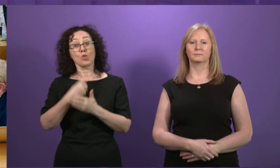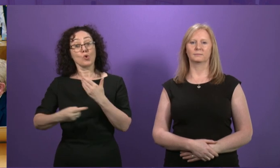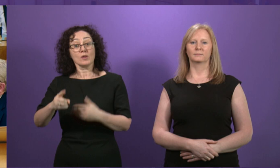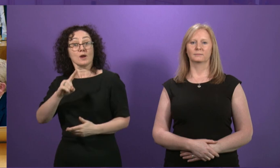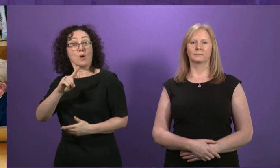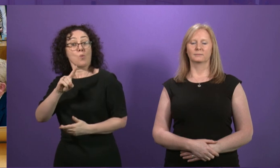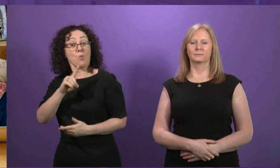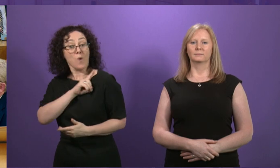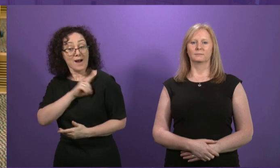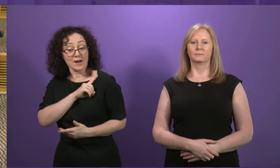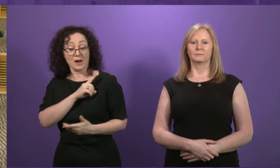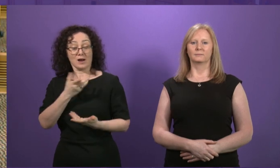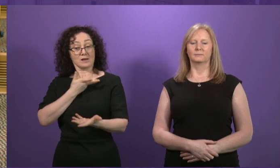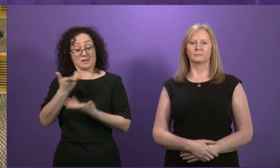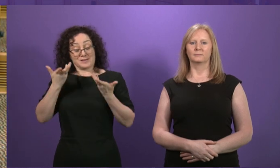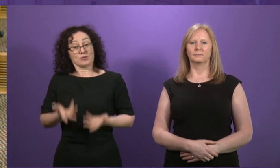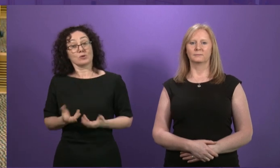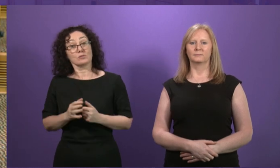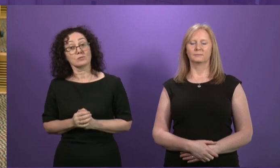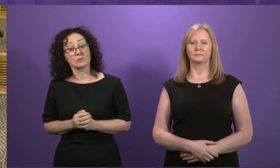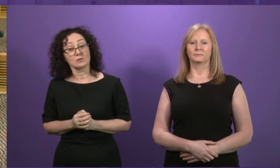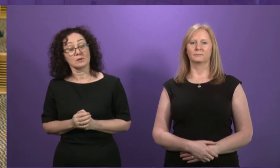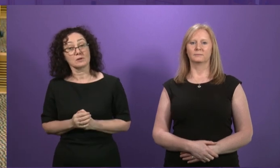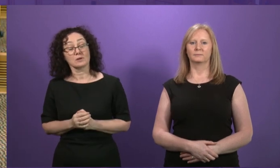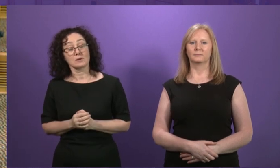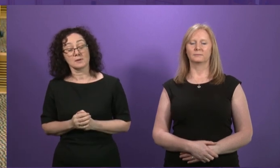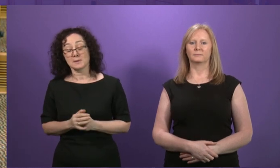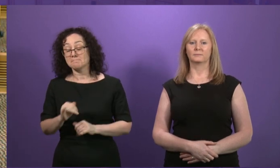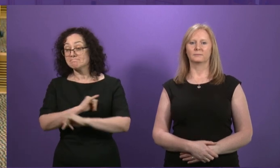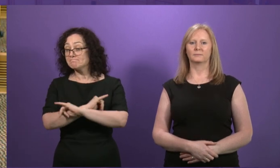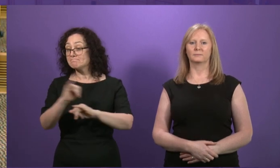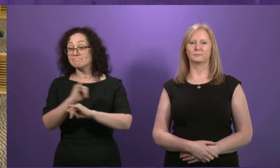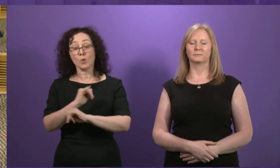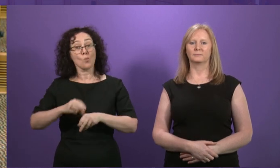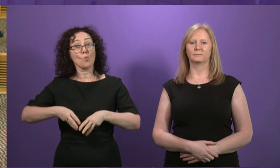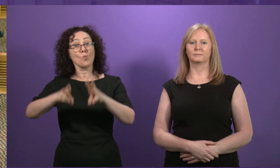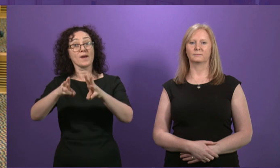We are talking about the issue only because of the disgracefully anti-democratic stance